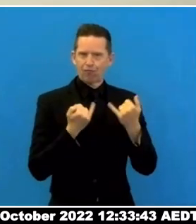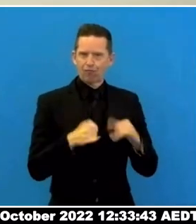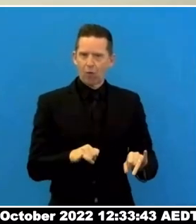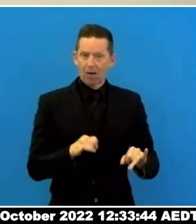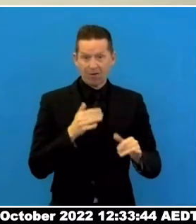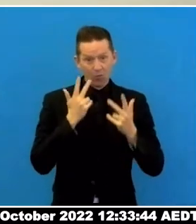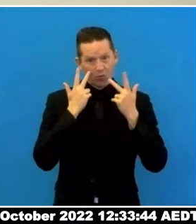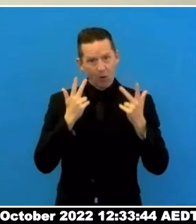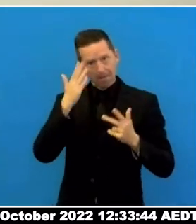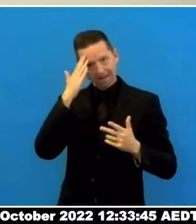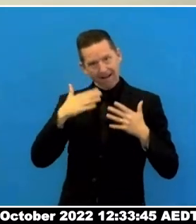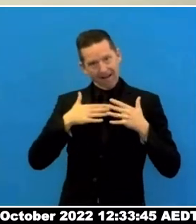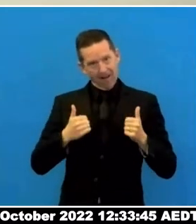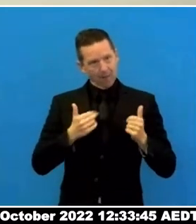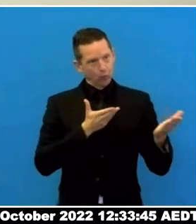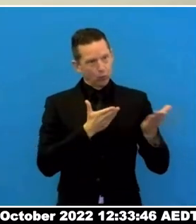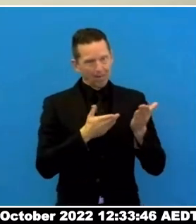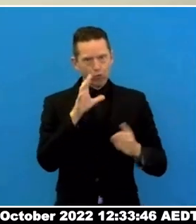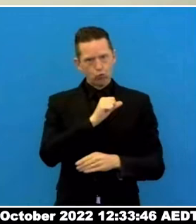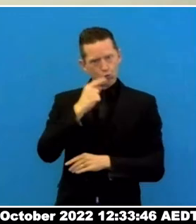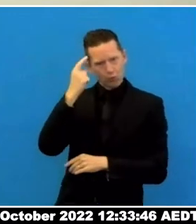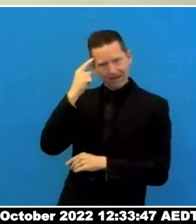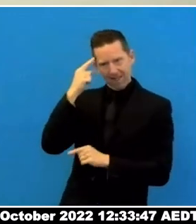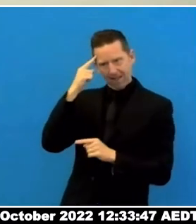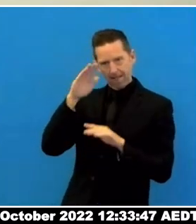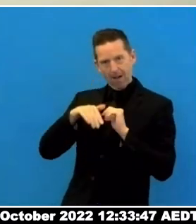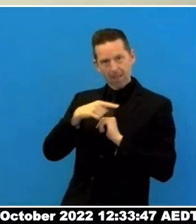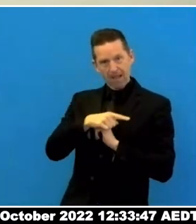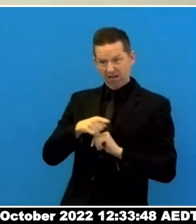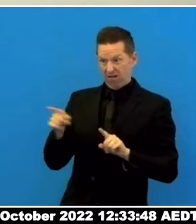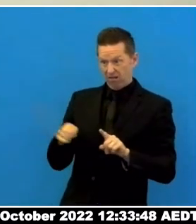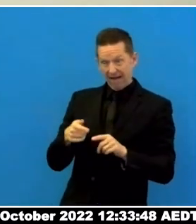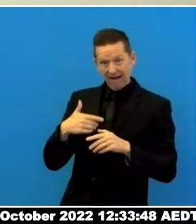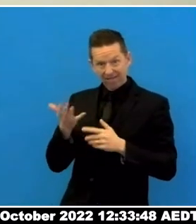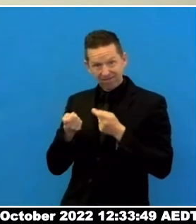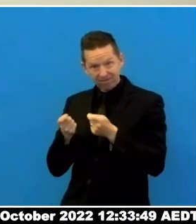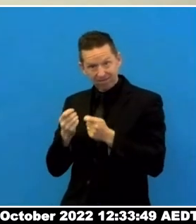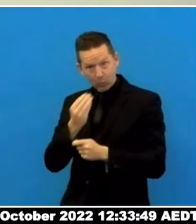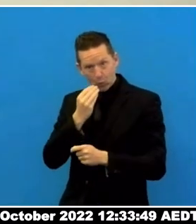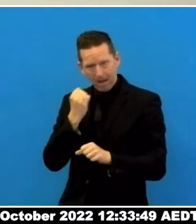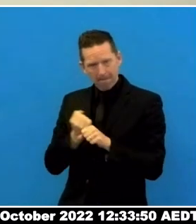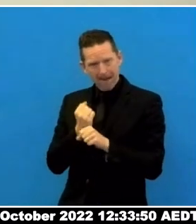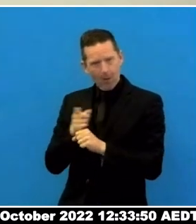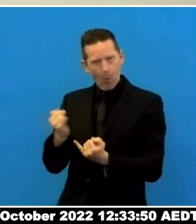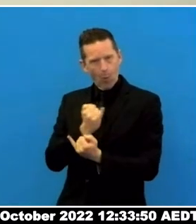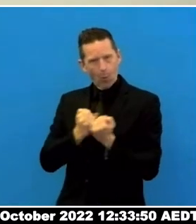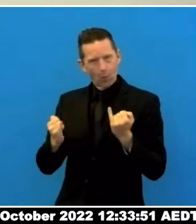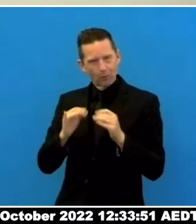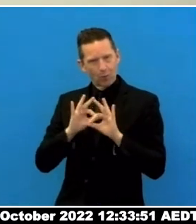was actually making I would say, would be making things worse not better because that wasn't understood.